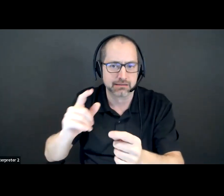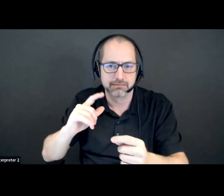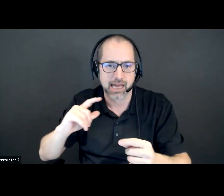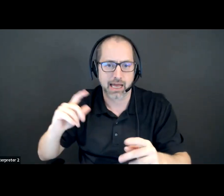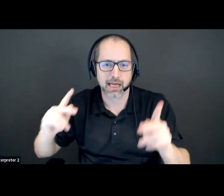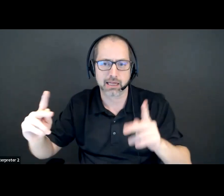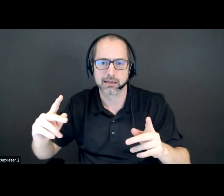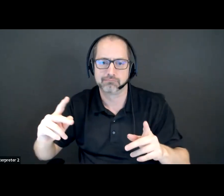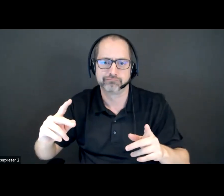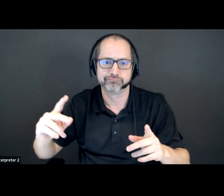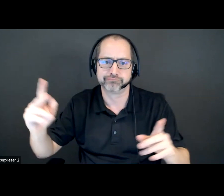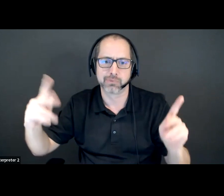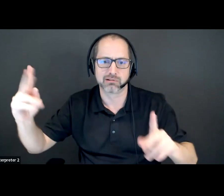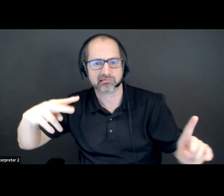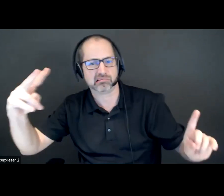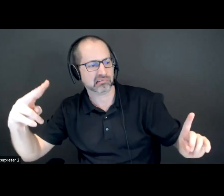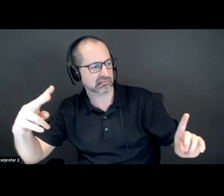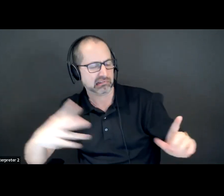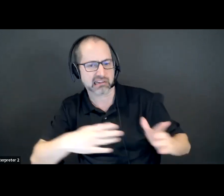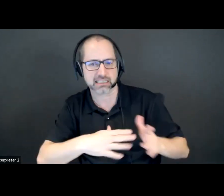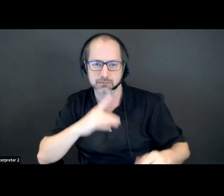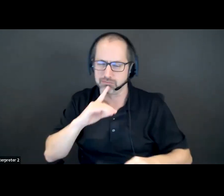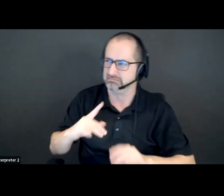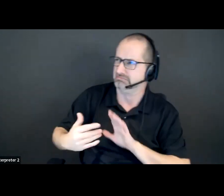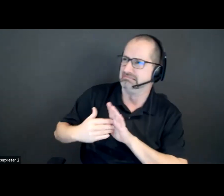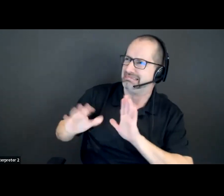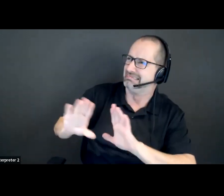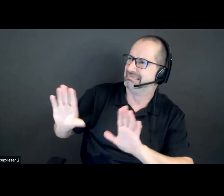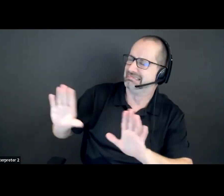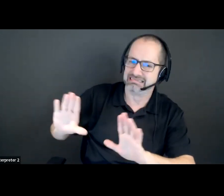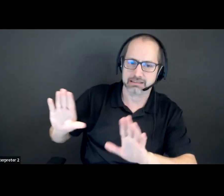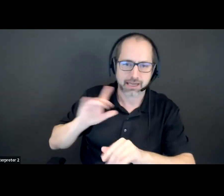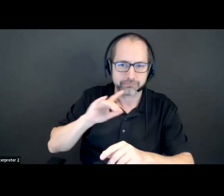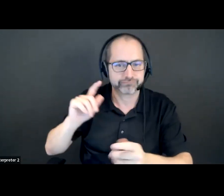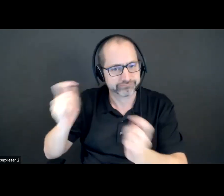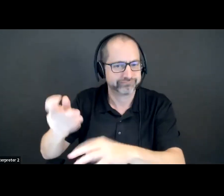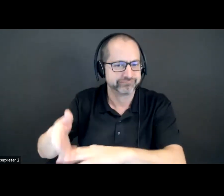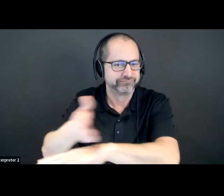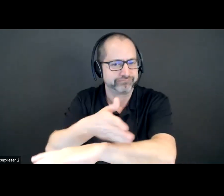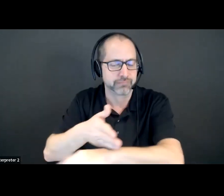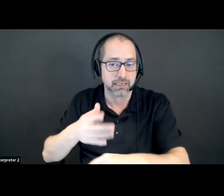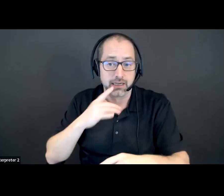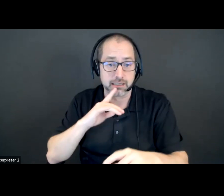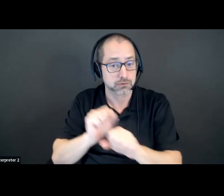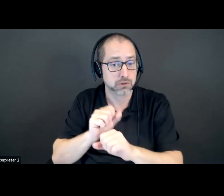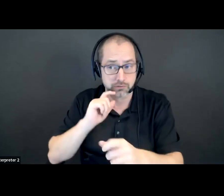with long COVID are experiencing and to really impacting the way we move forward as people